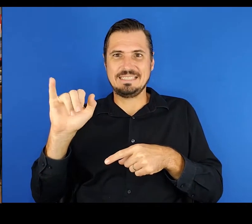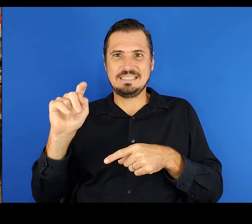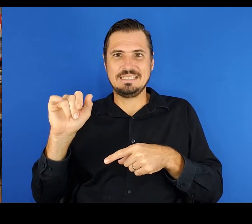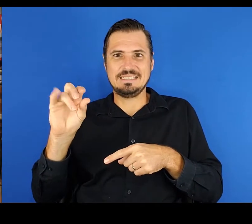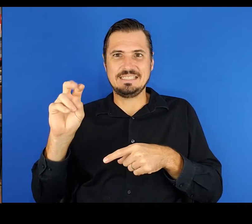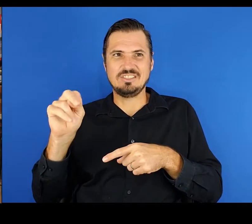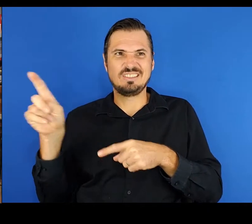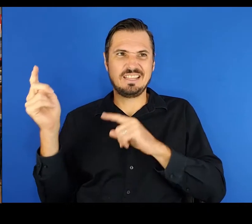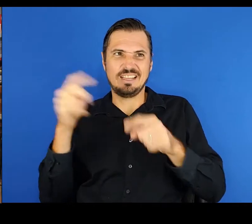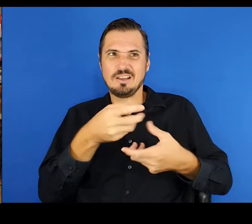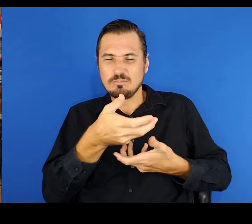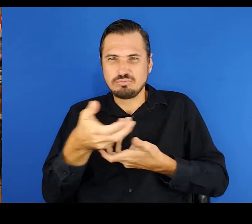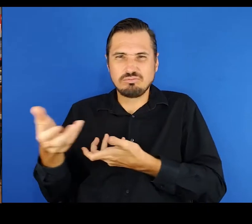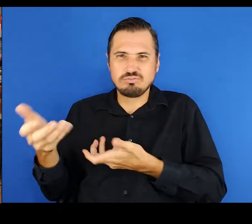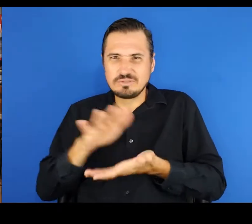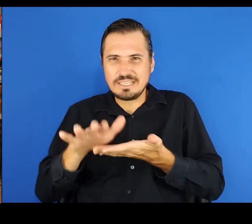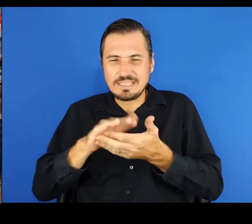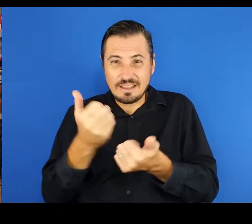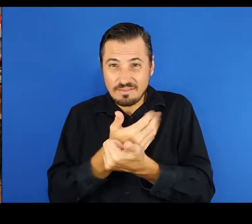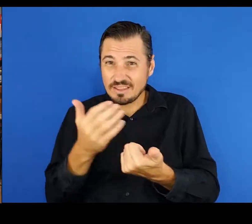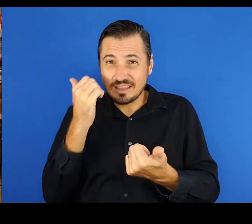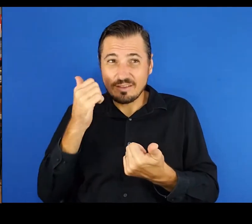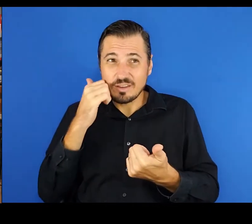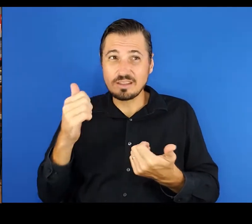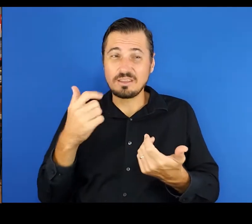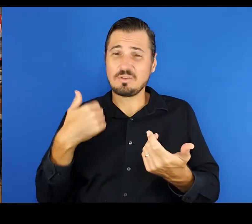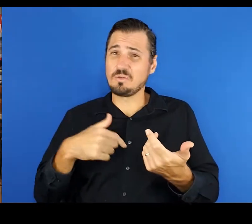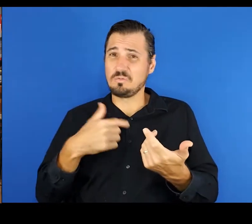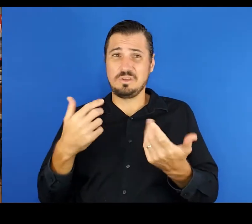feel we are really ready to proceed safely